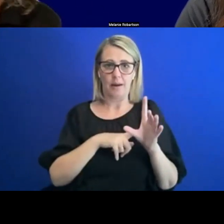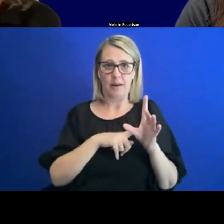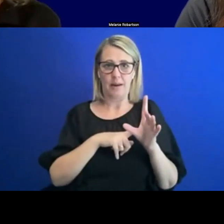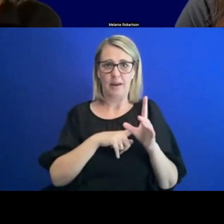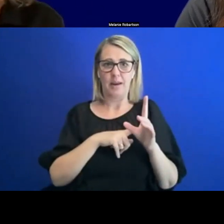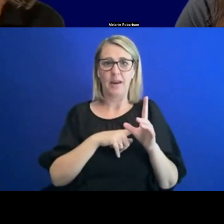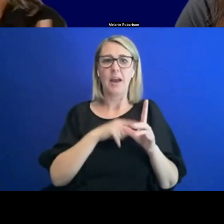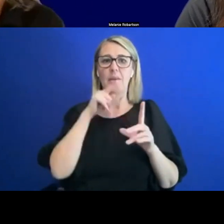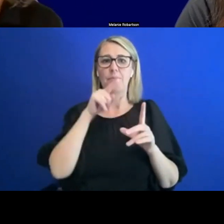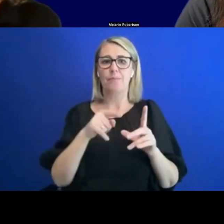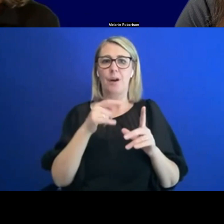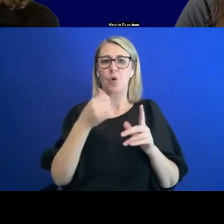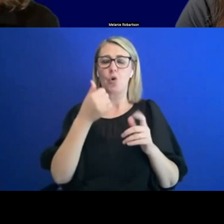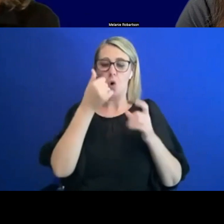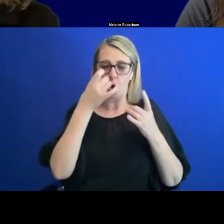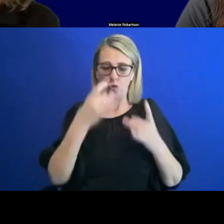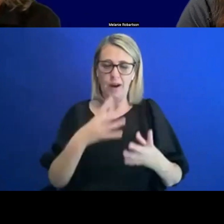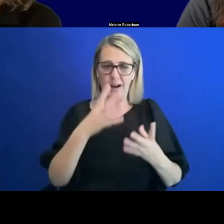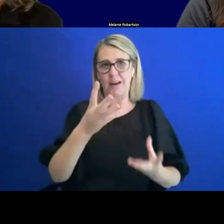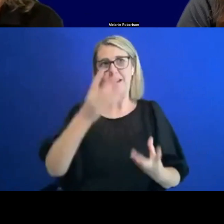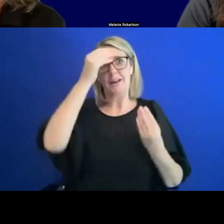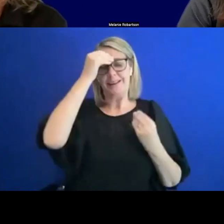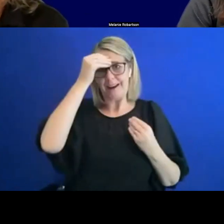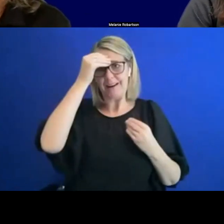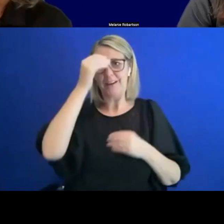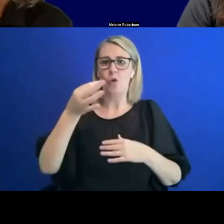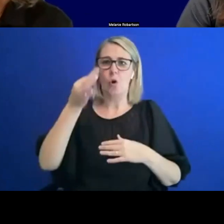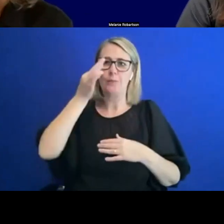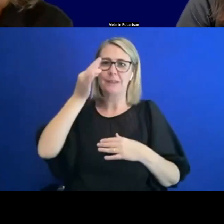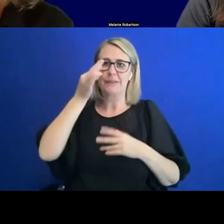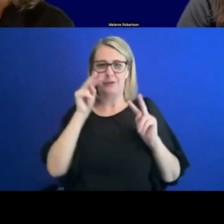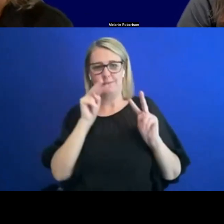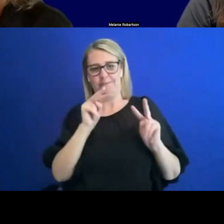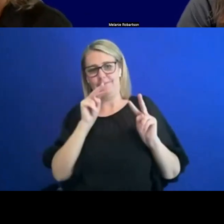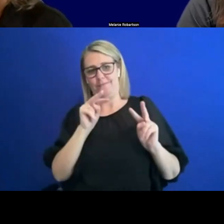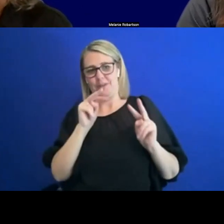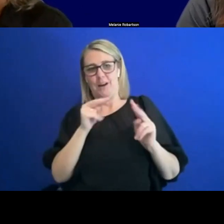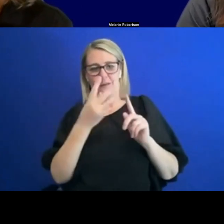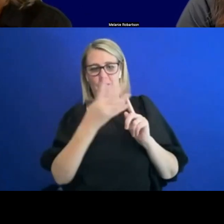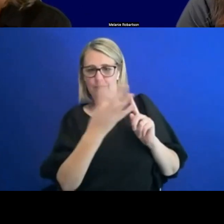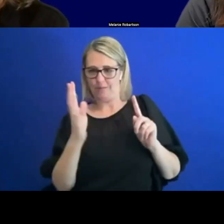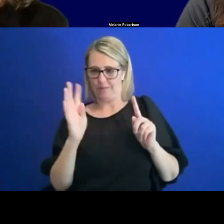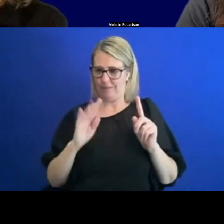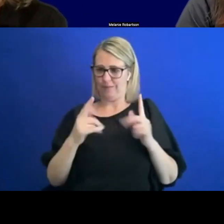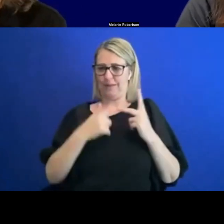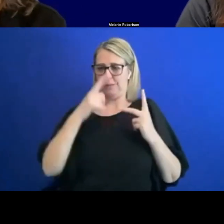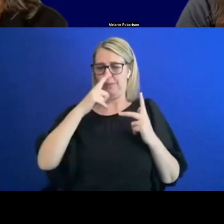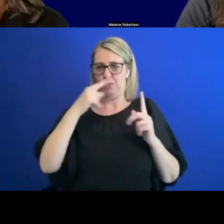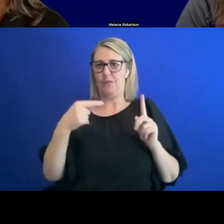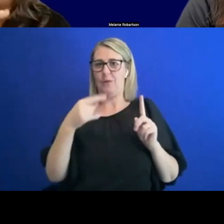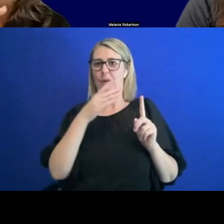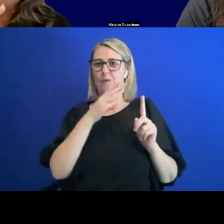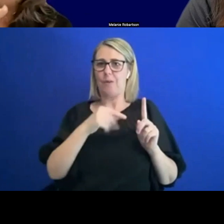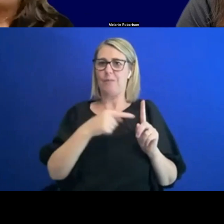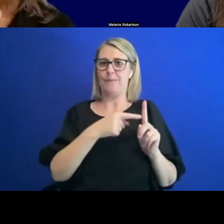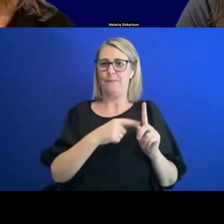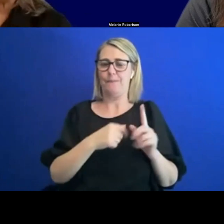already gaining this observation from those around the individual because remembering and therapists